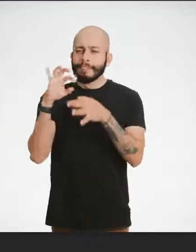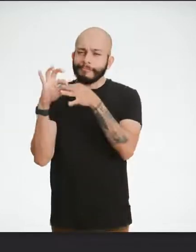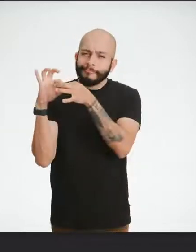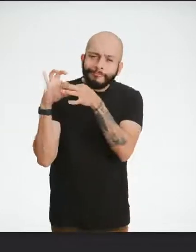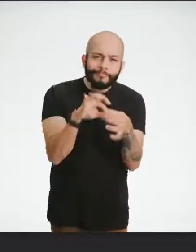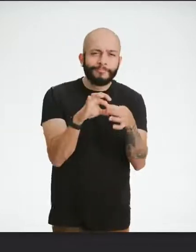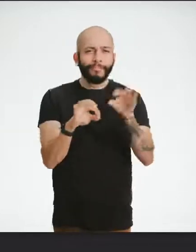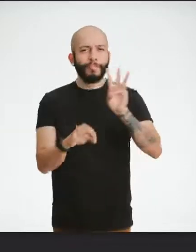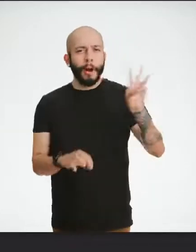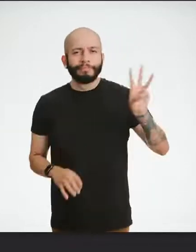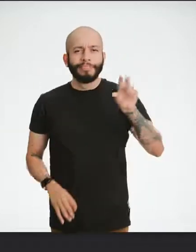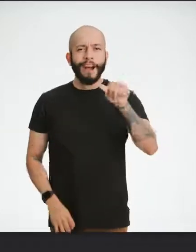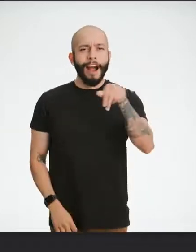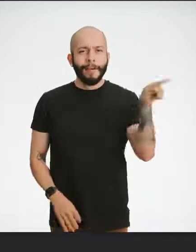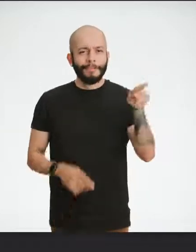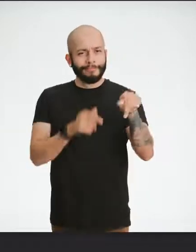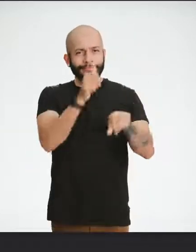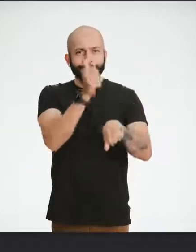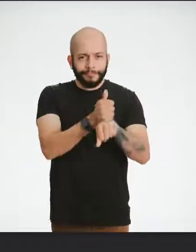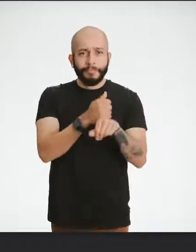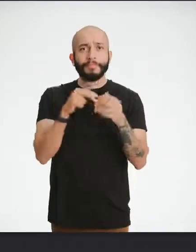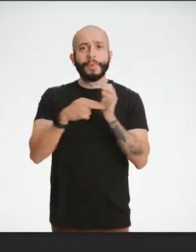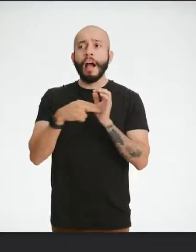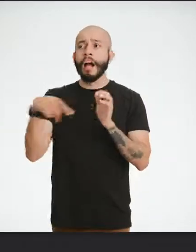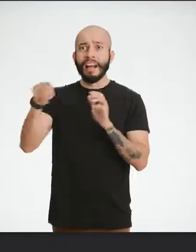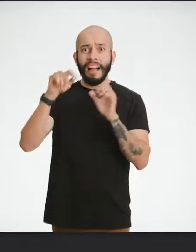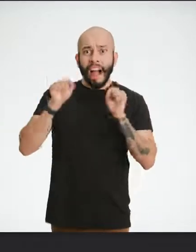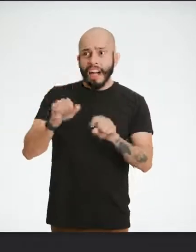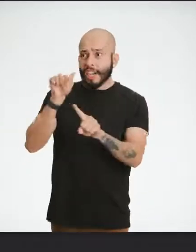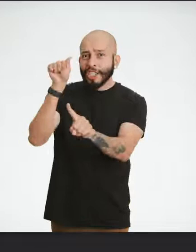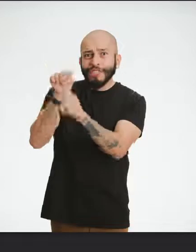Passkeys are intrinsically linked to the website or app they were set up for, so users can